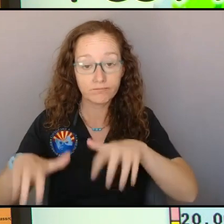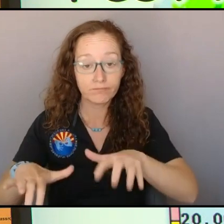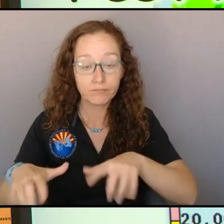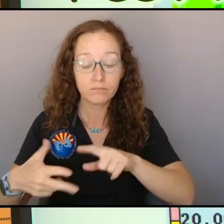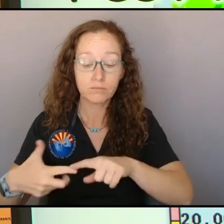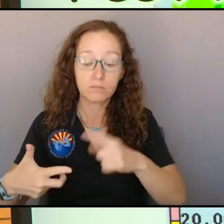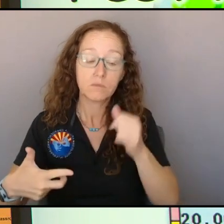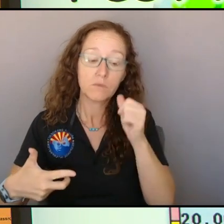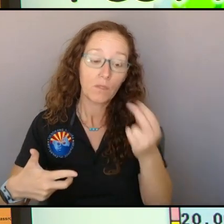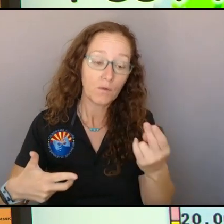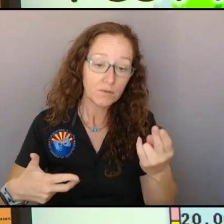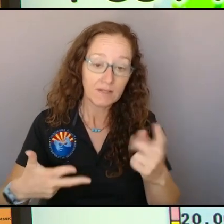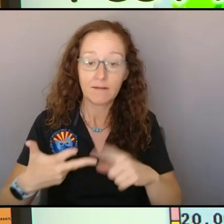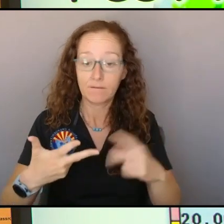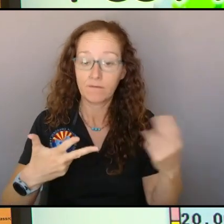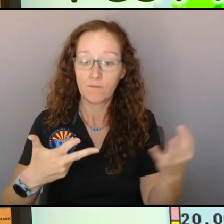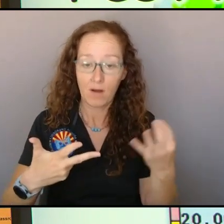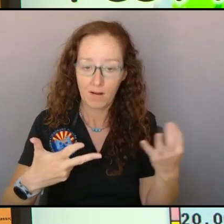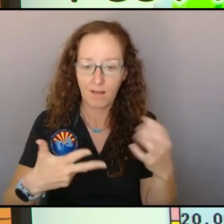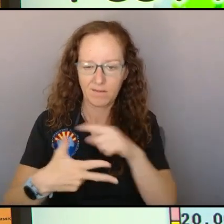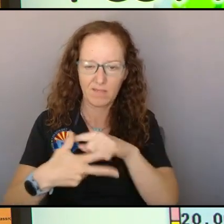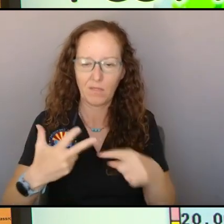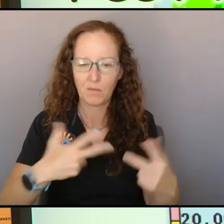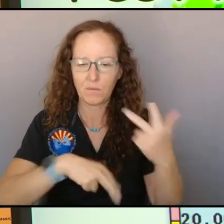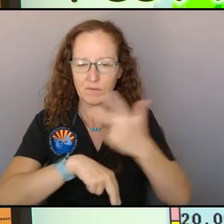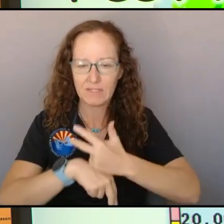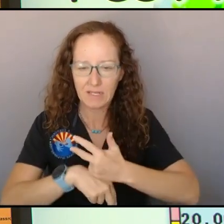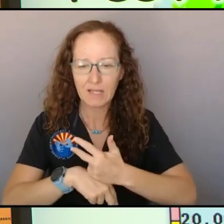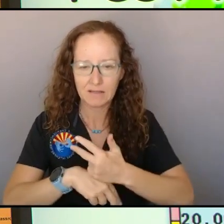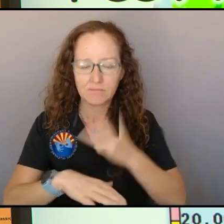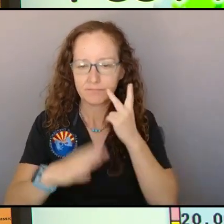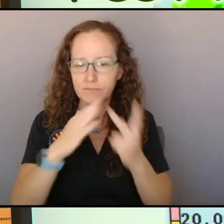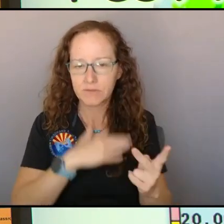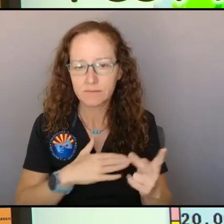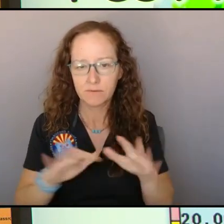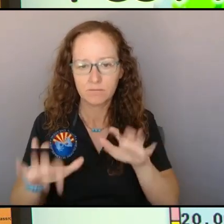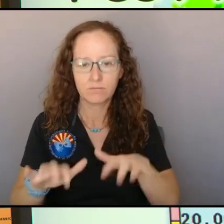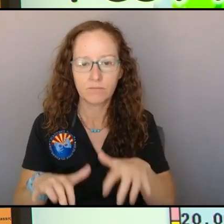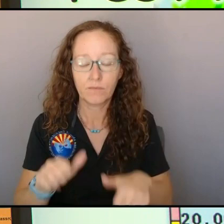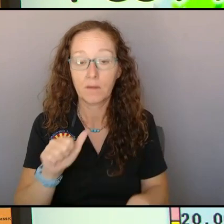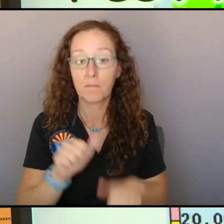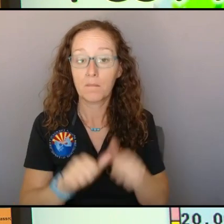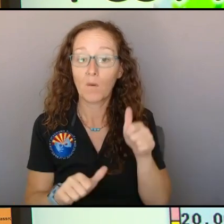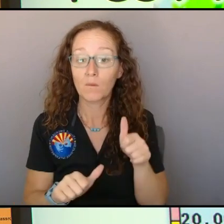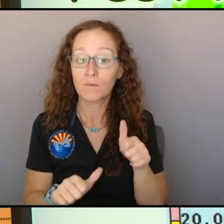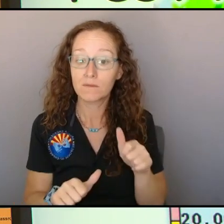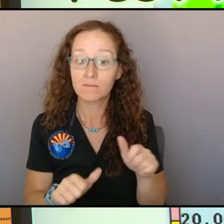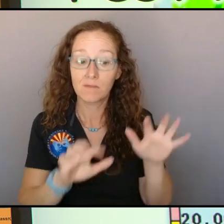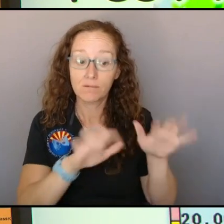precipitation forecast and what you'll notice is that most of the rainfall is falling to the east of our area. Over the